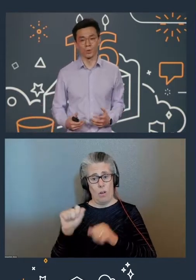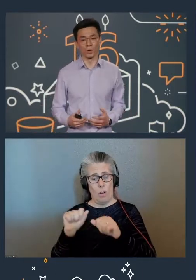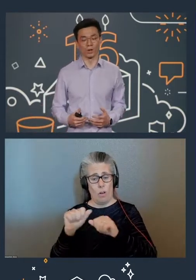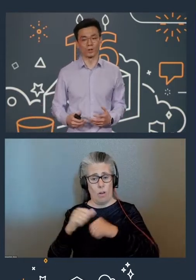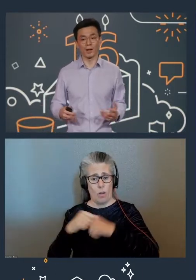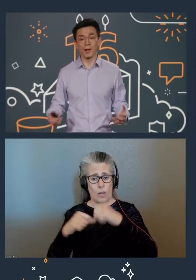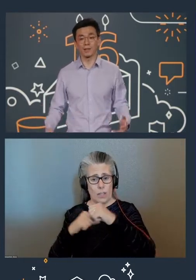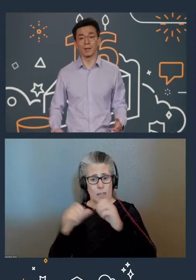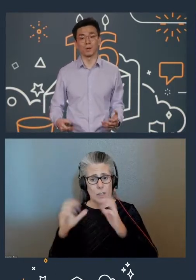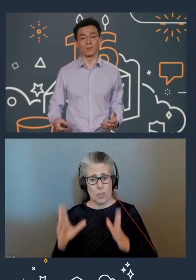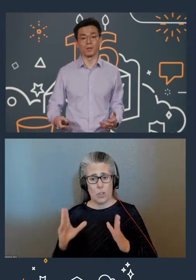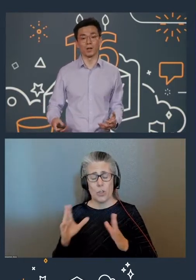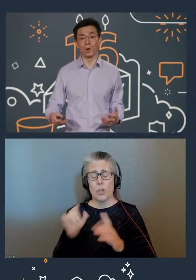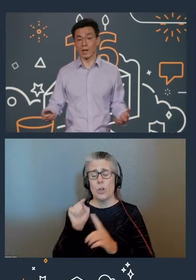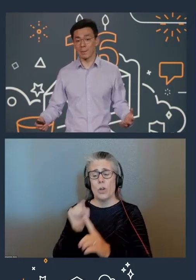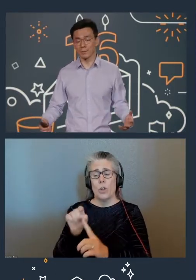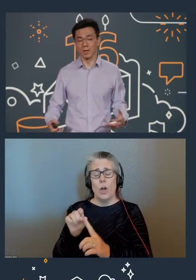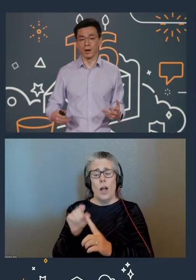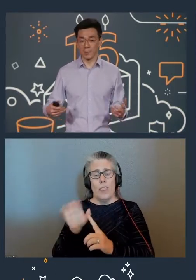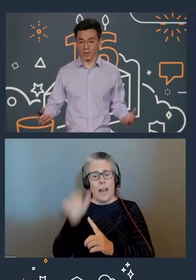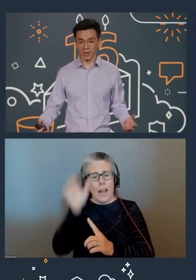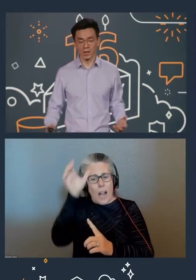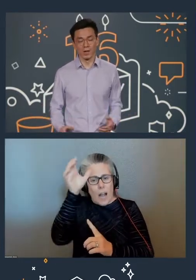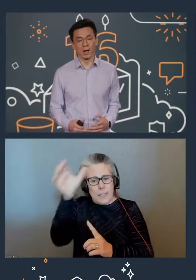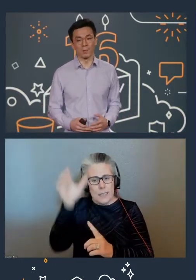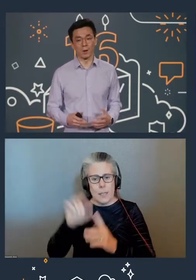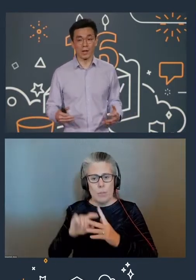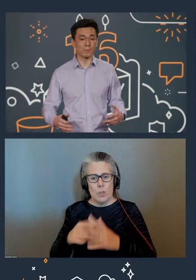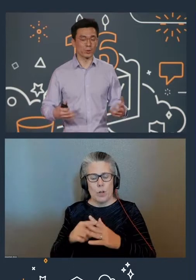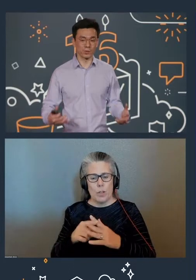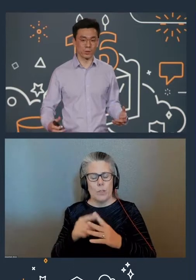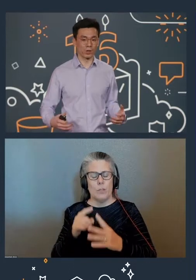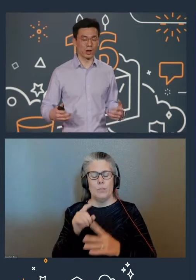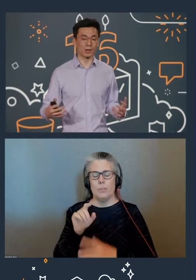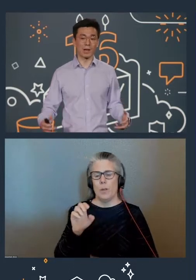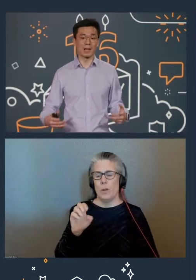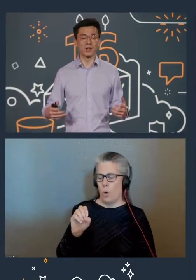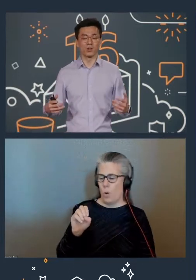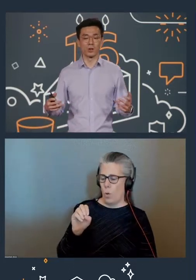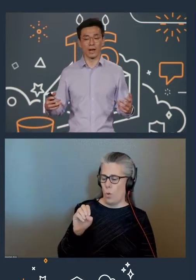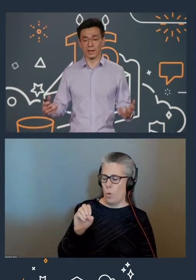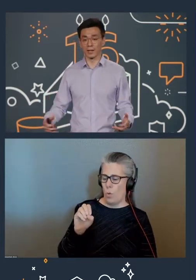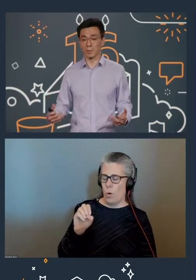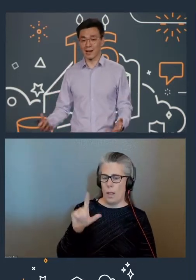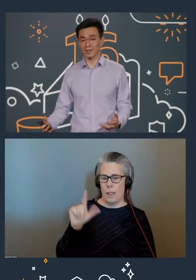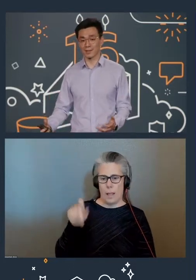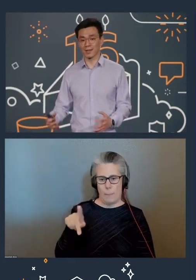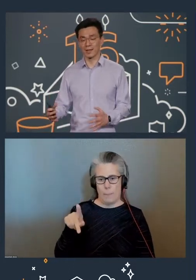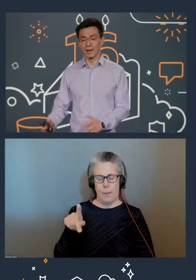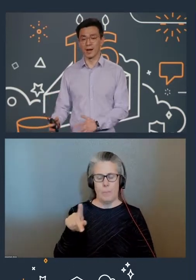where the concept of OLAP up here. OLAP short for online analytic processing,